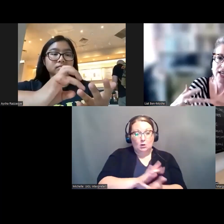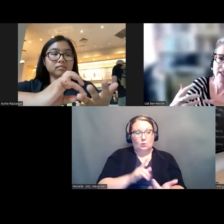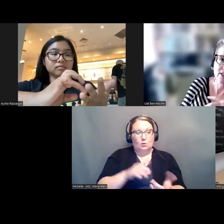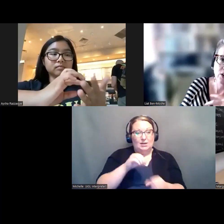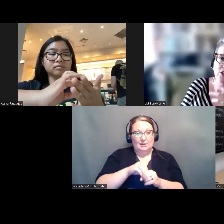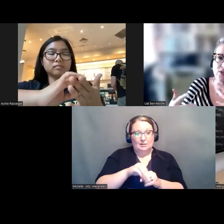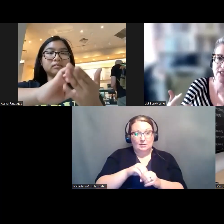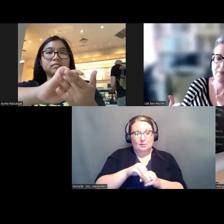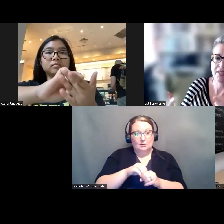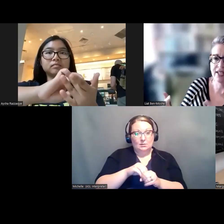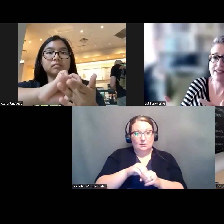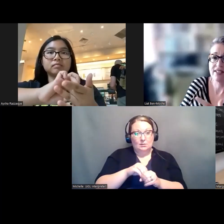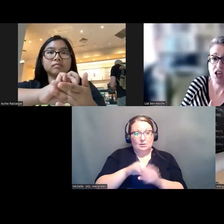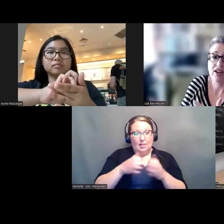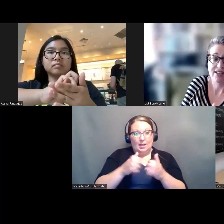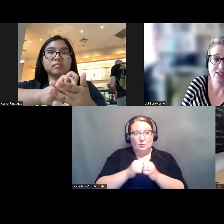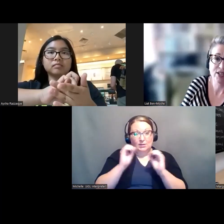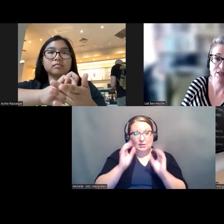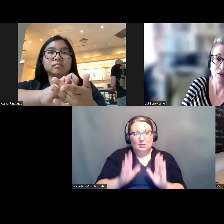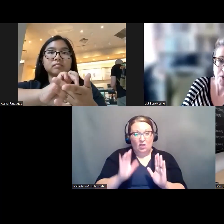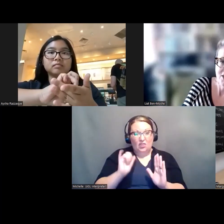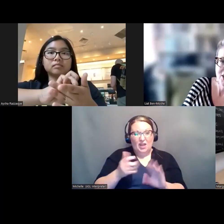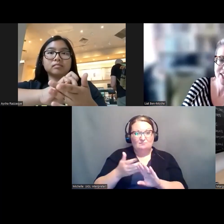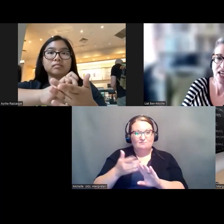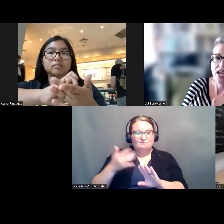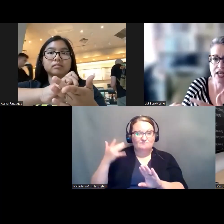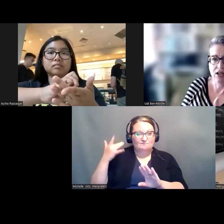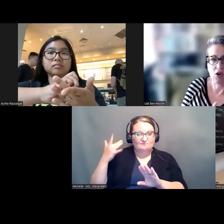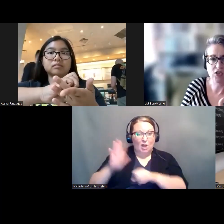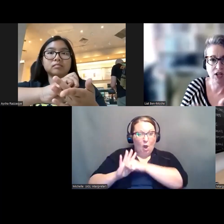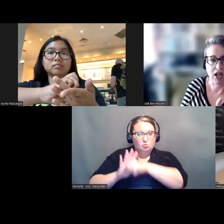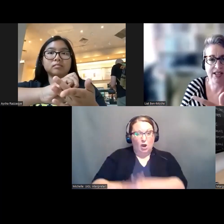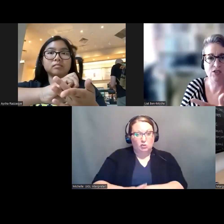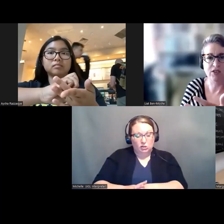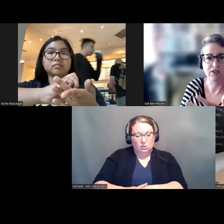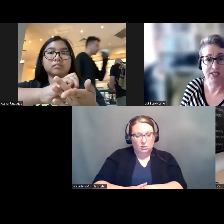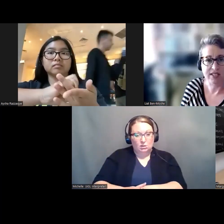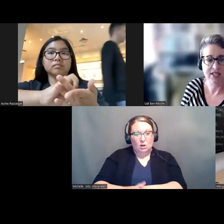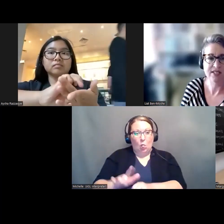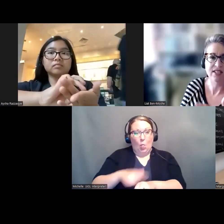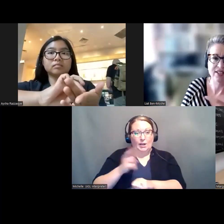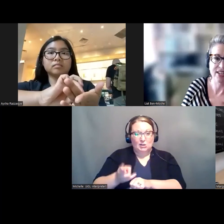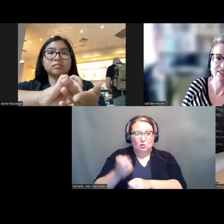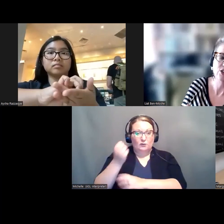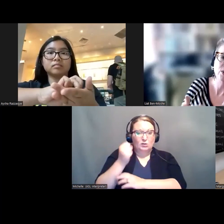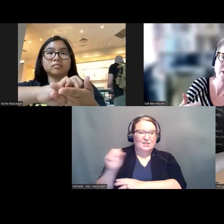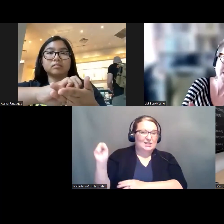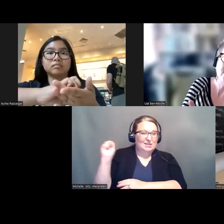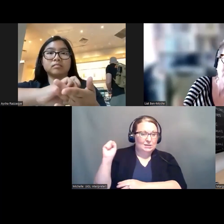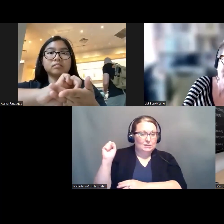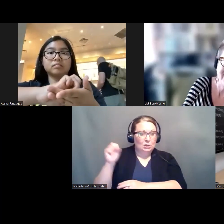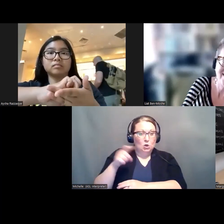It's also something that has a long history of oppression and also a long history of resistance, and that you can be in solidarity